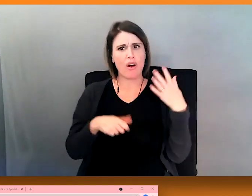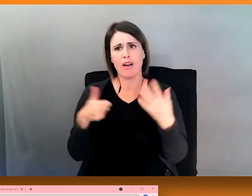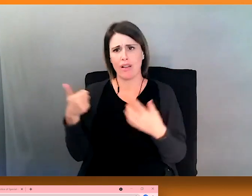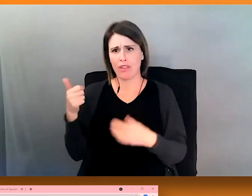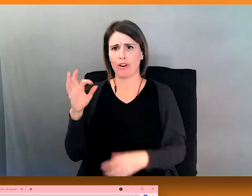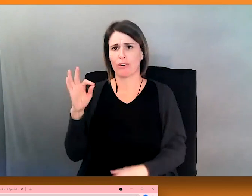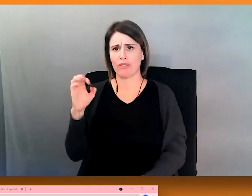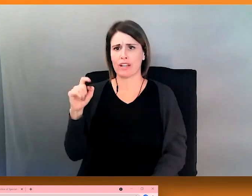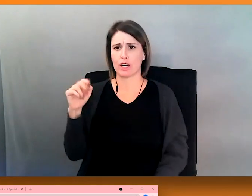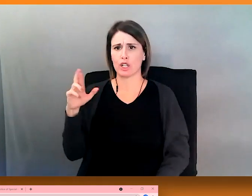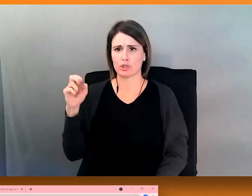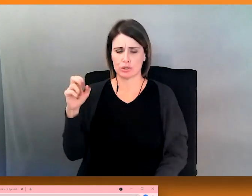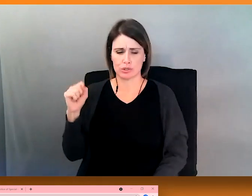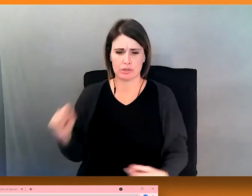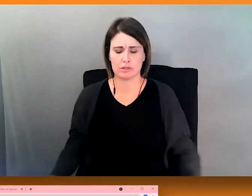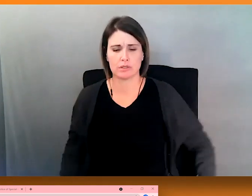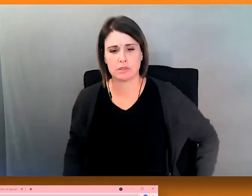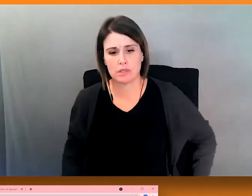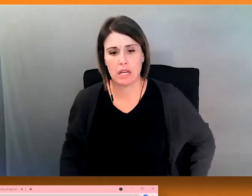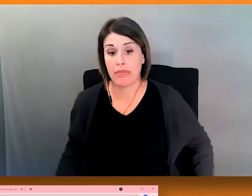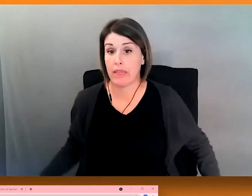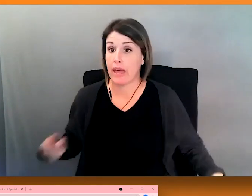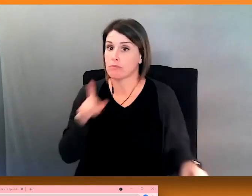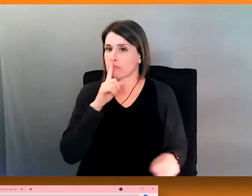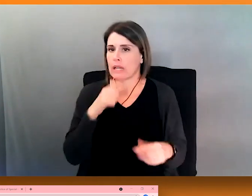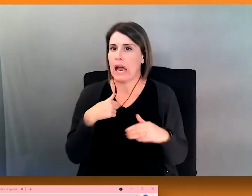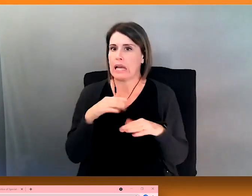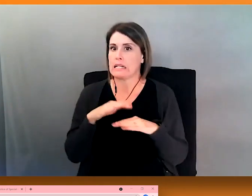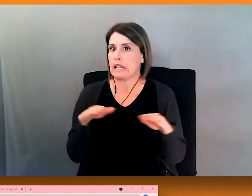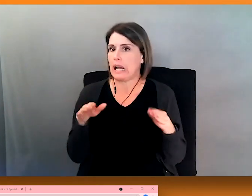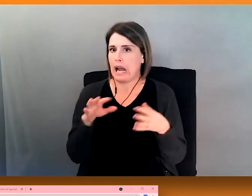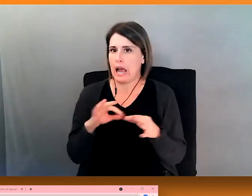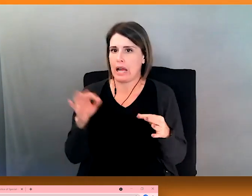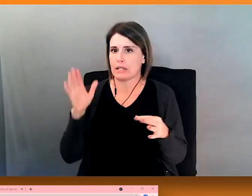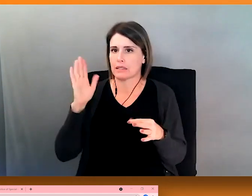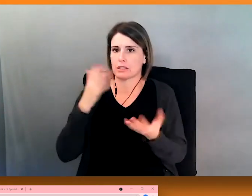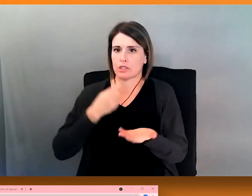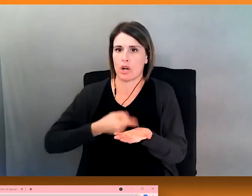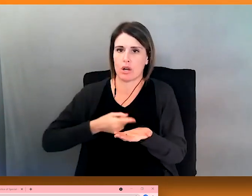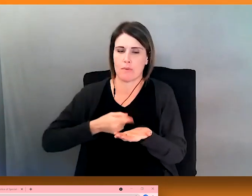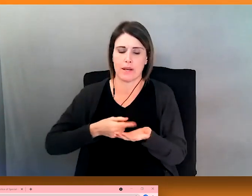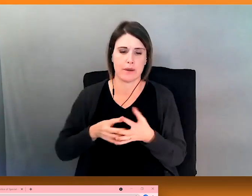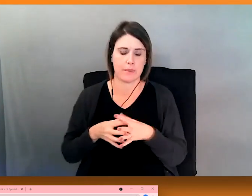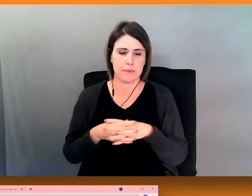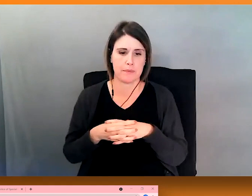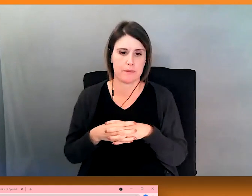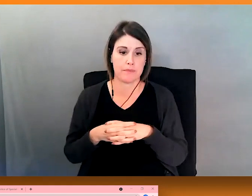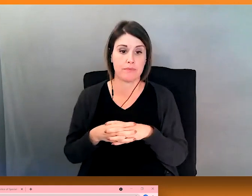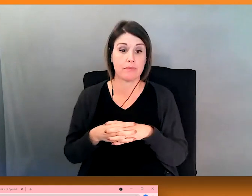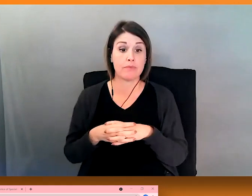that I didn't talk about, and you can find them